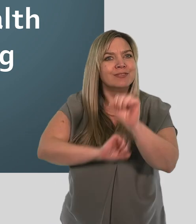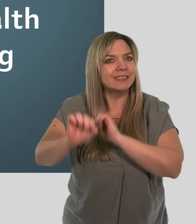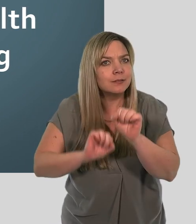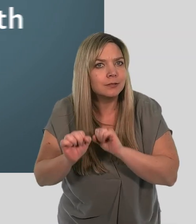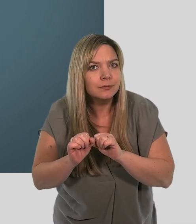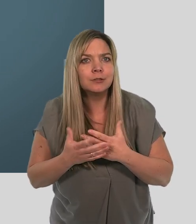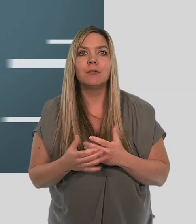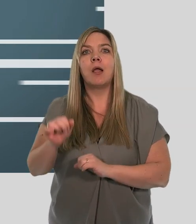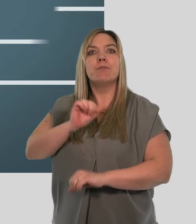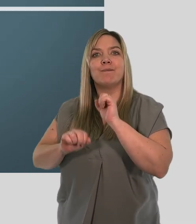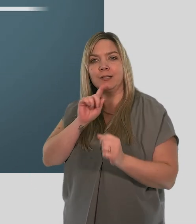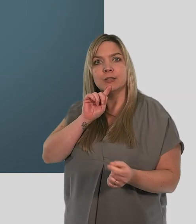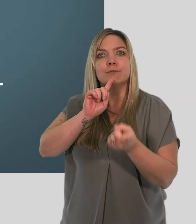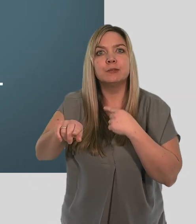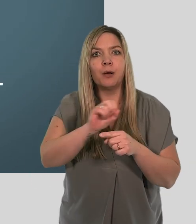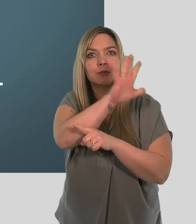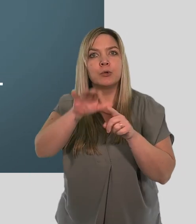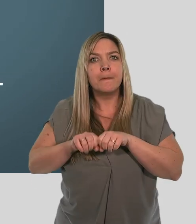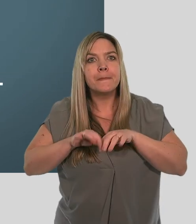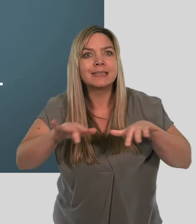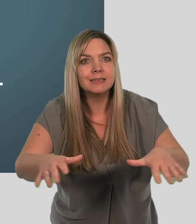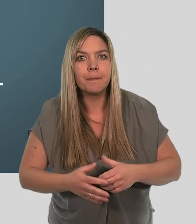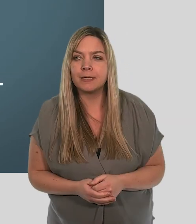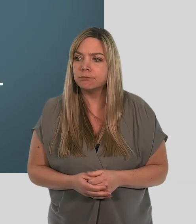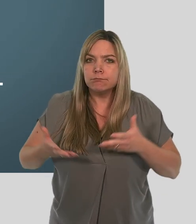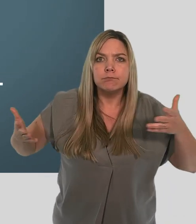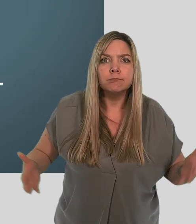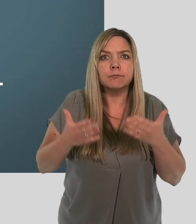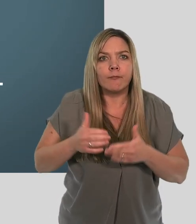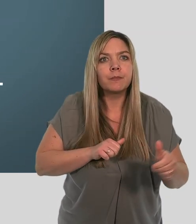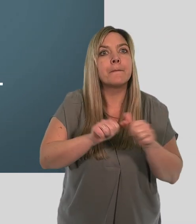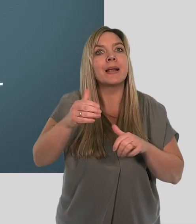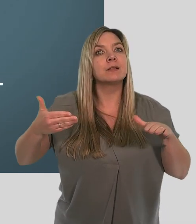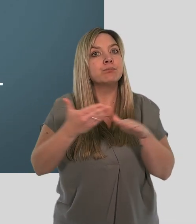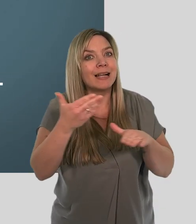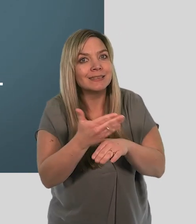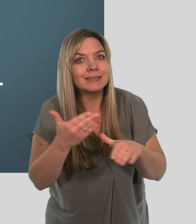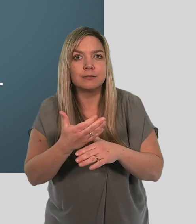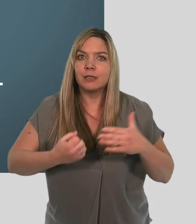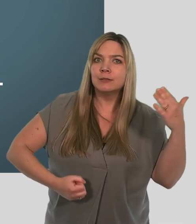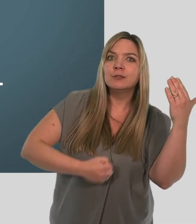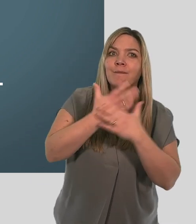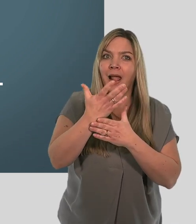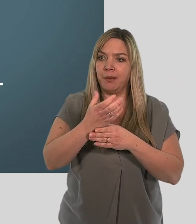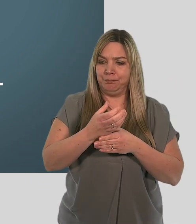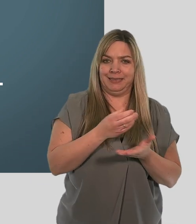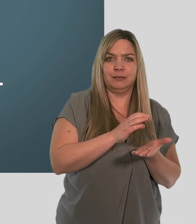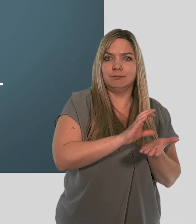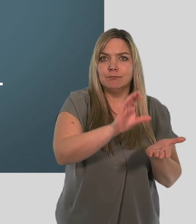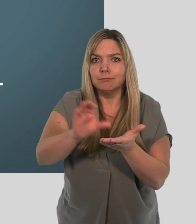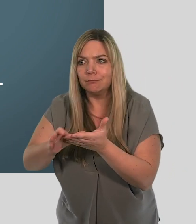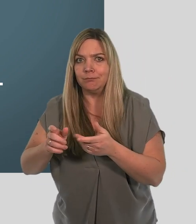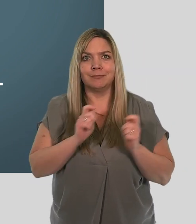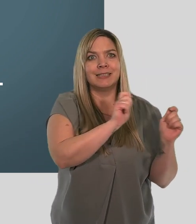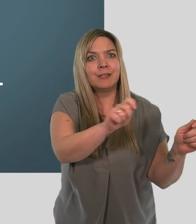It makes the case better than ever for the value of investing in health for reducing mortality and morbidity,